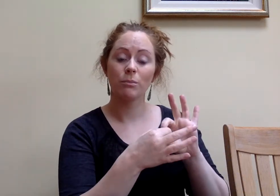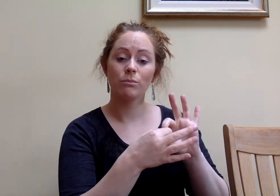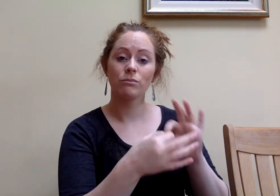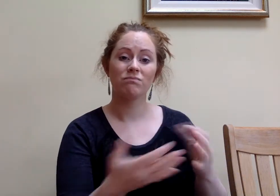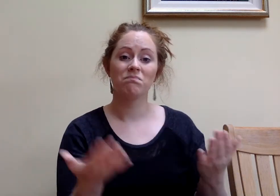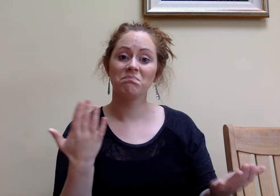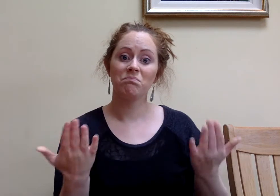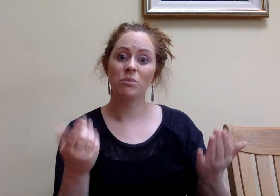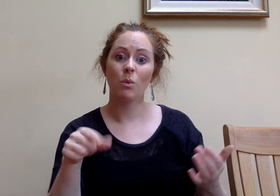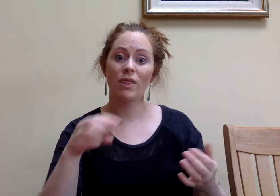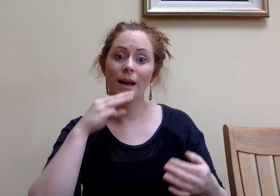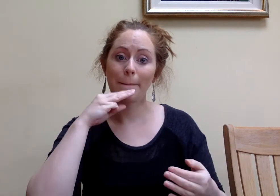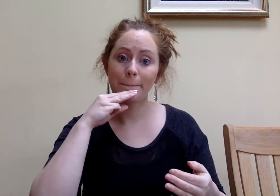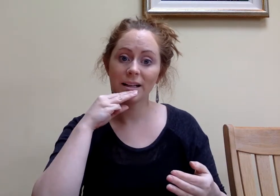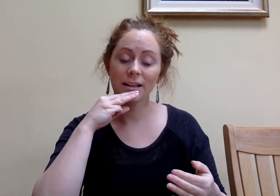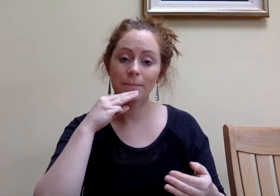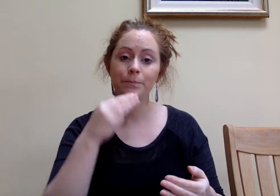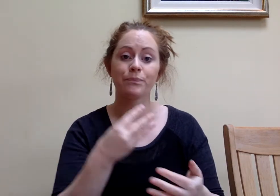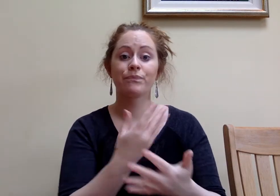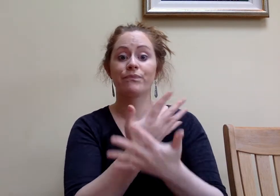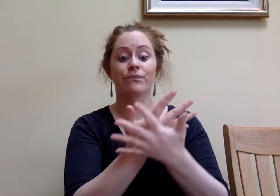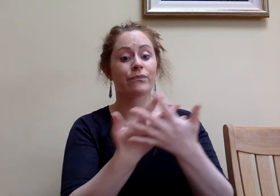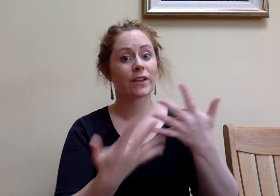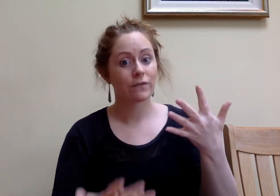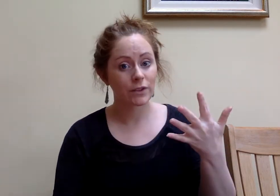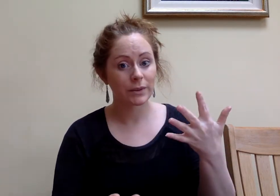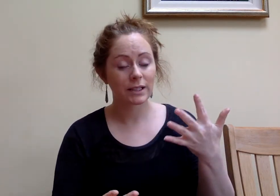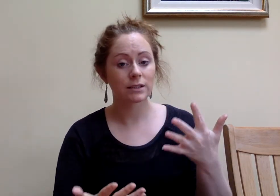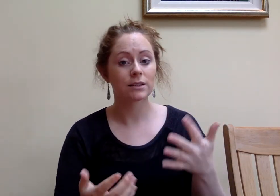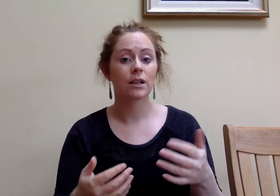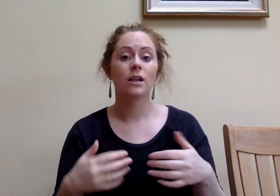What does that mean?! It includes a lot of topics!